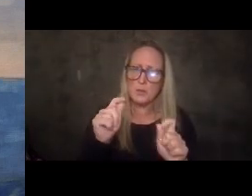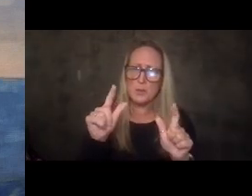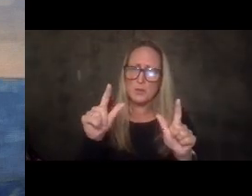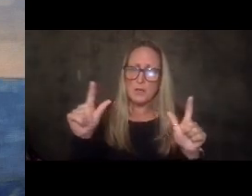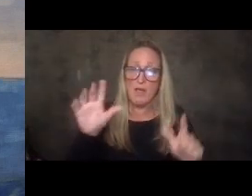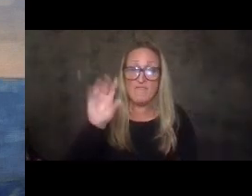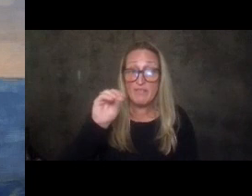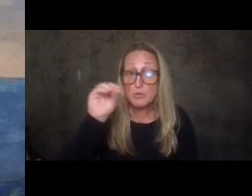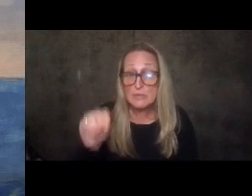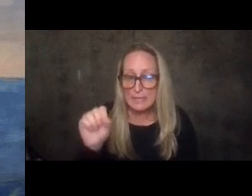percent, I can adjust that.